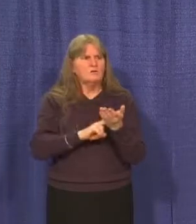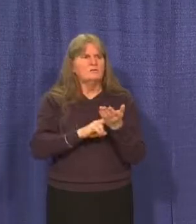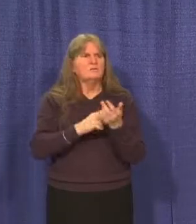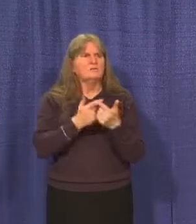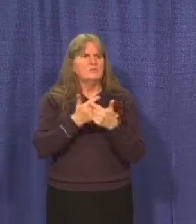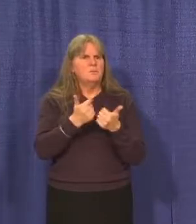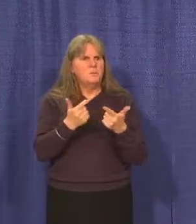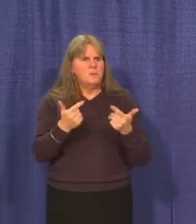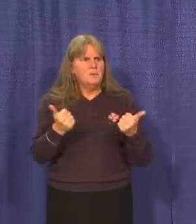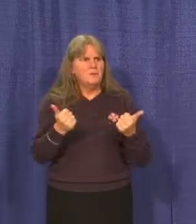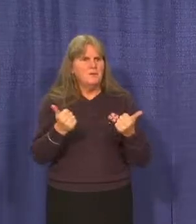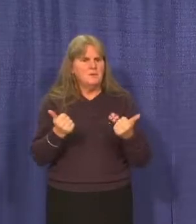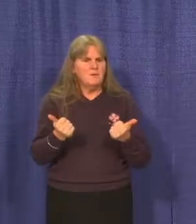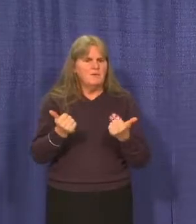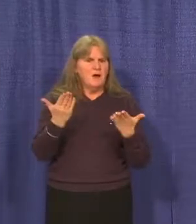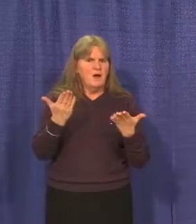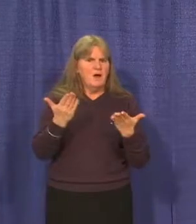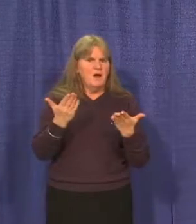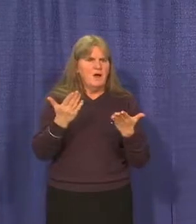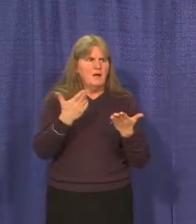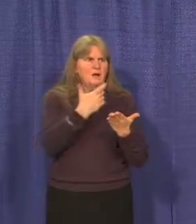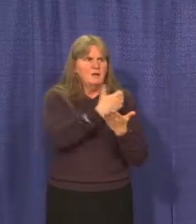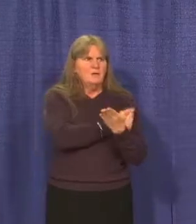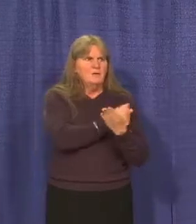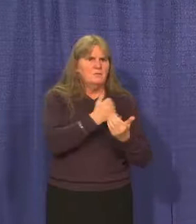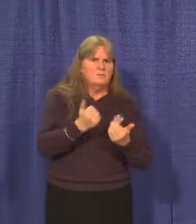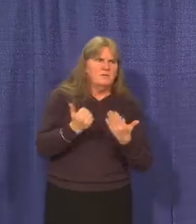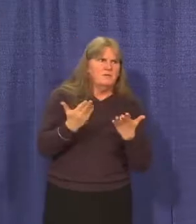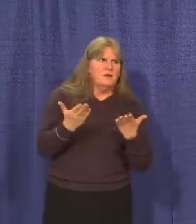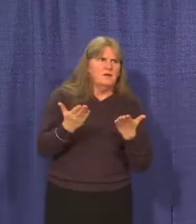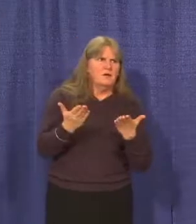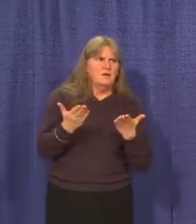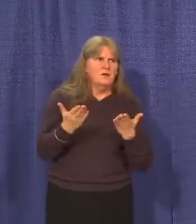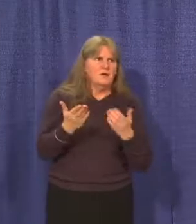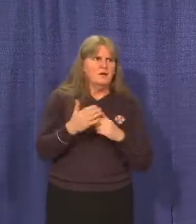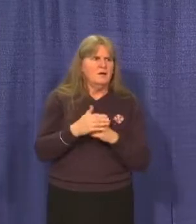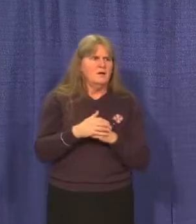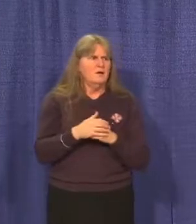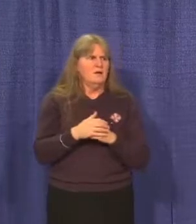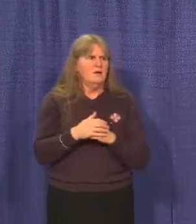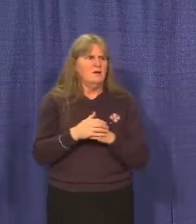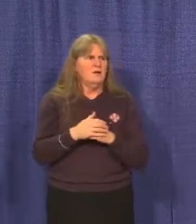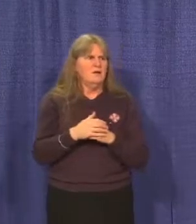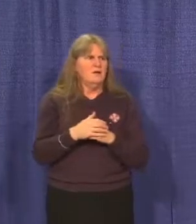in to distribute the vaccine?